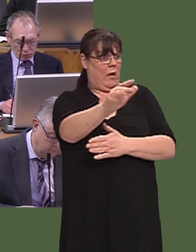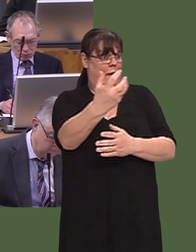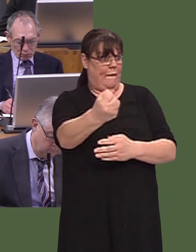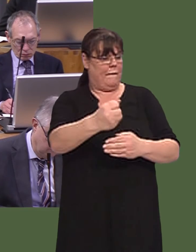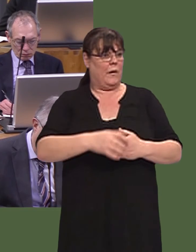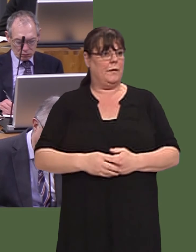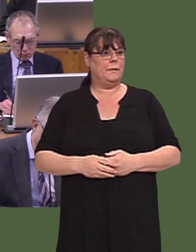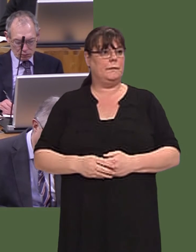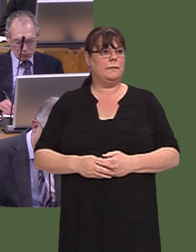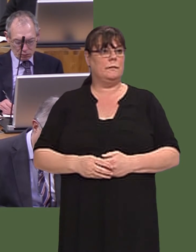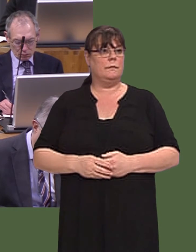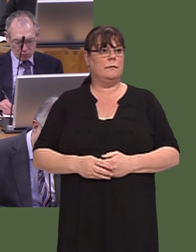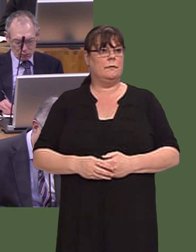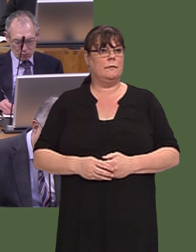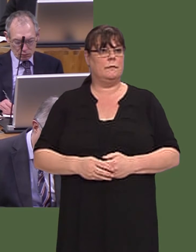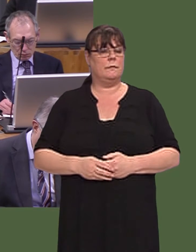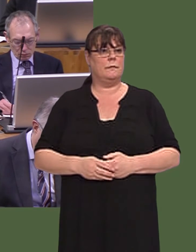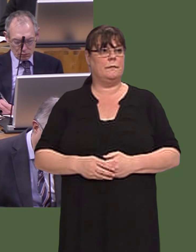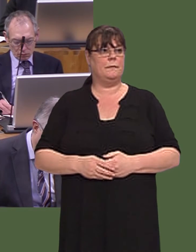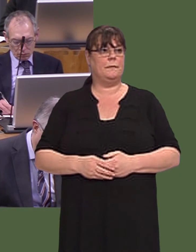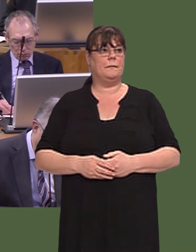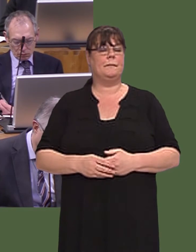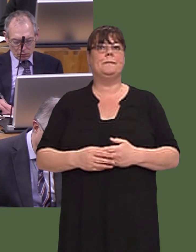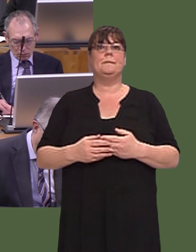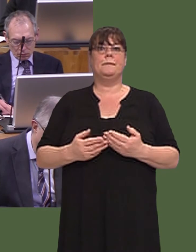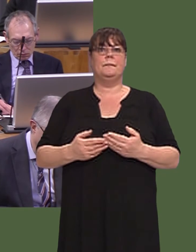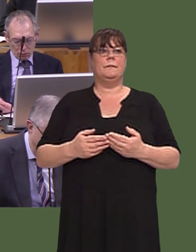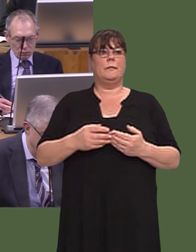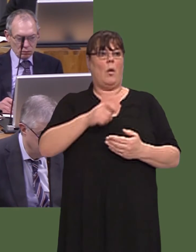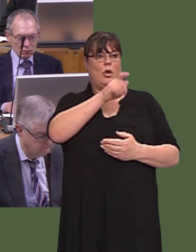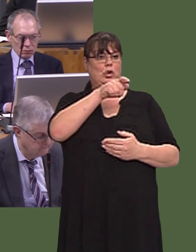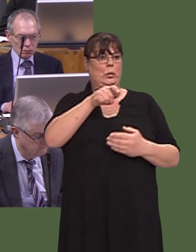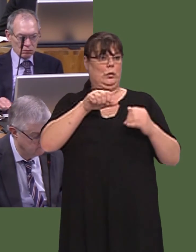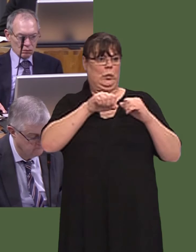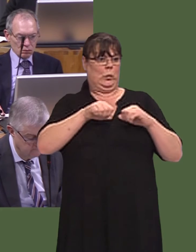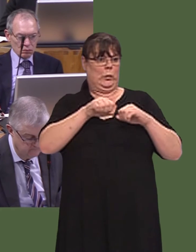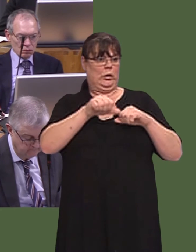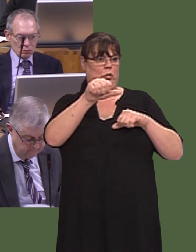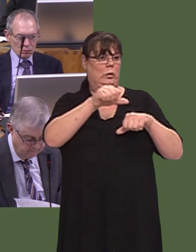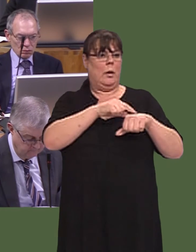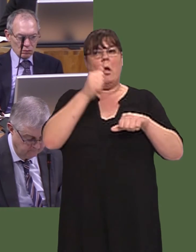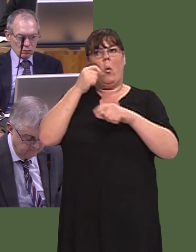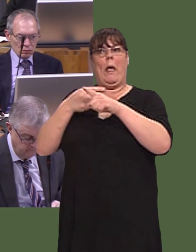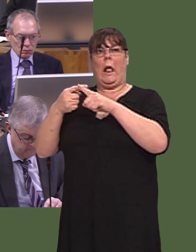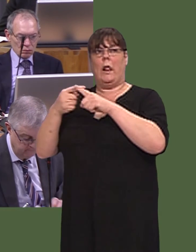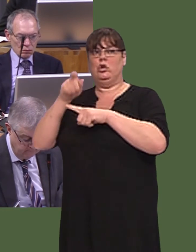They will have had, of course, much less support than students from England in terms of the previous course.